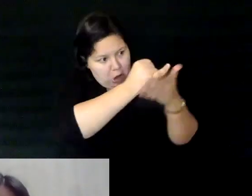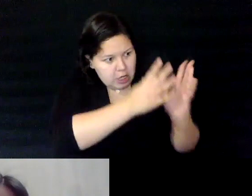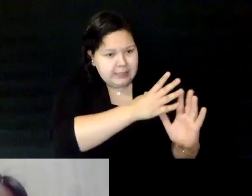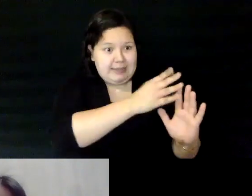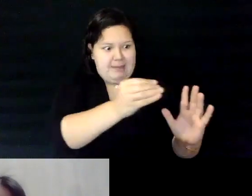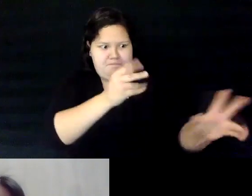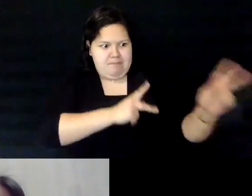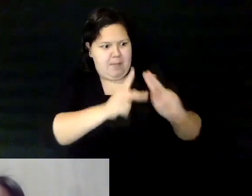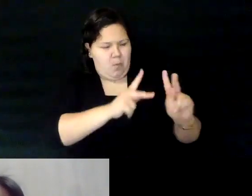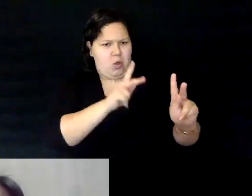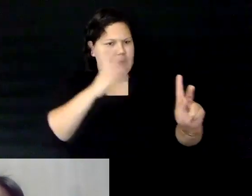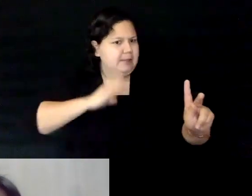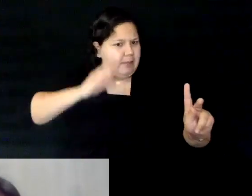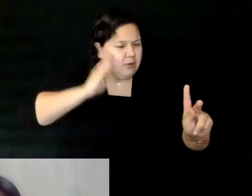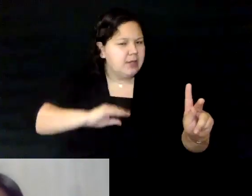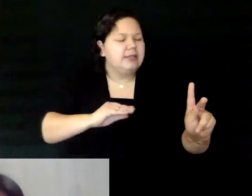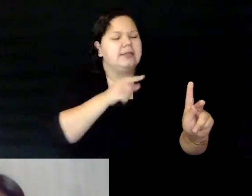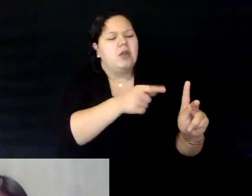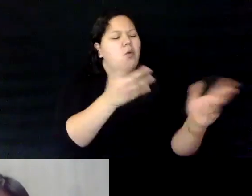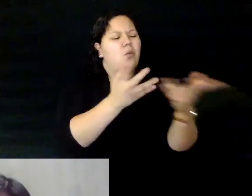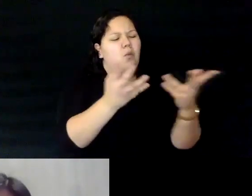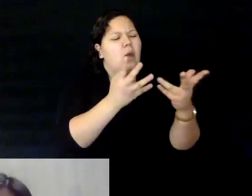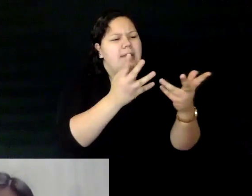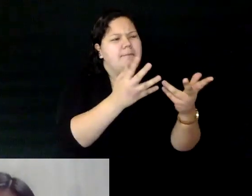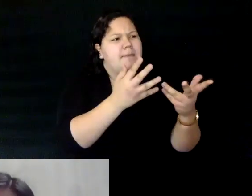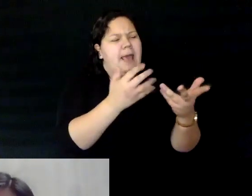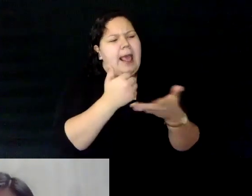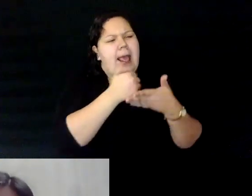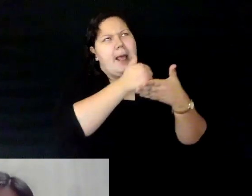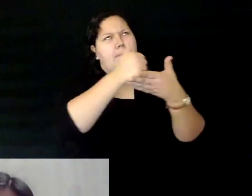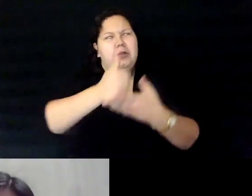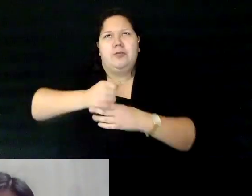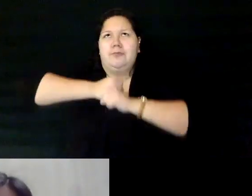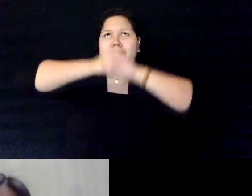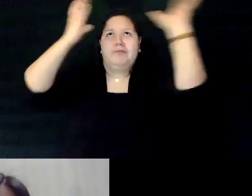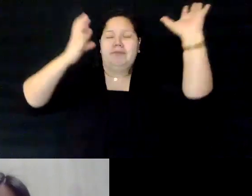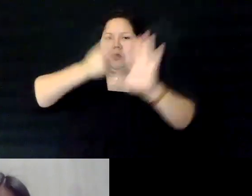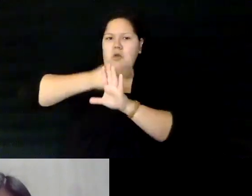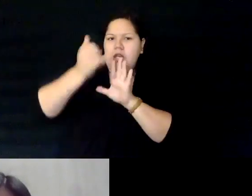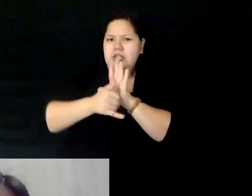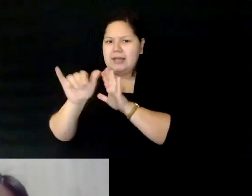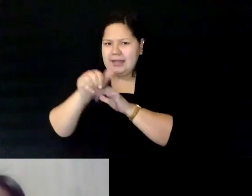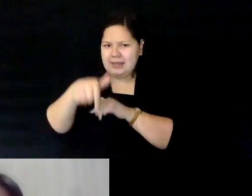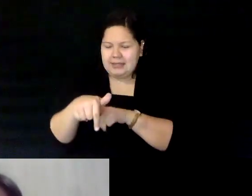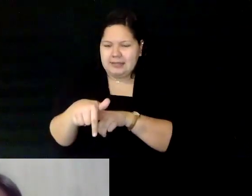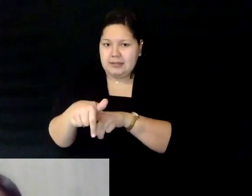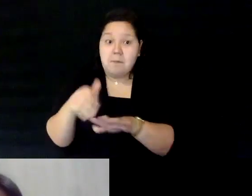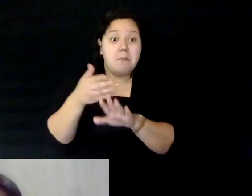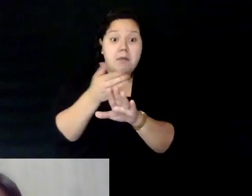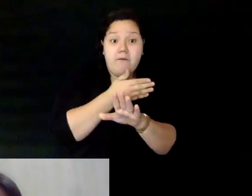that sort of gave rise to a project like this? Even before the moment when you were talking about